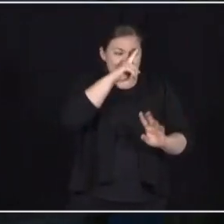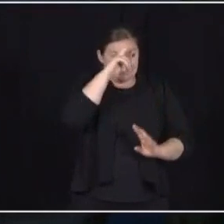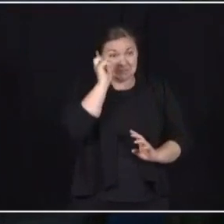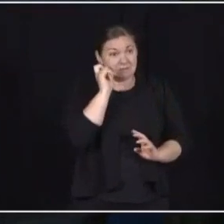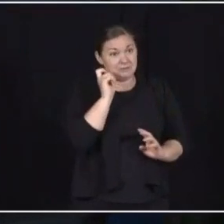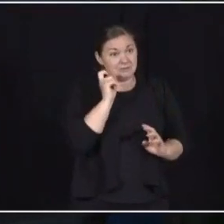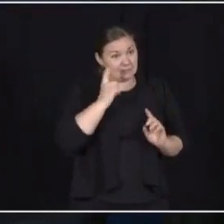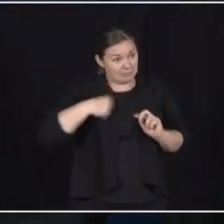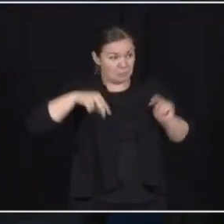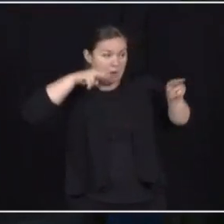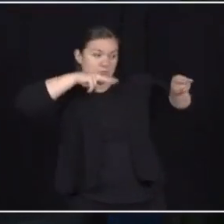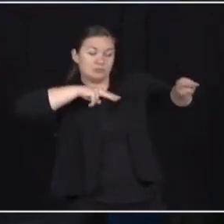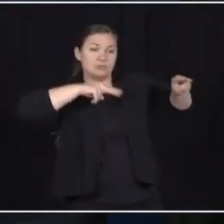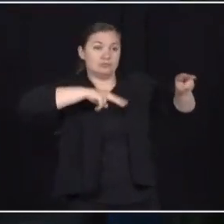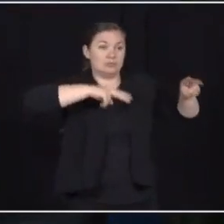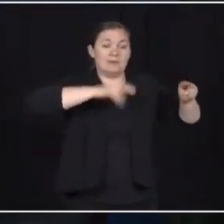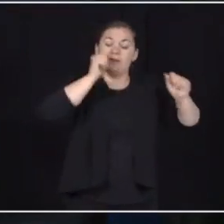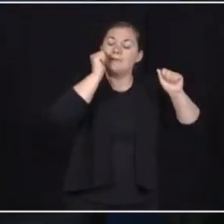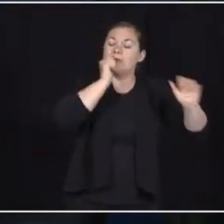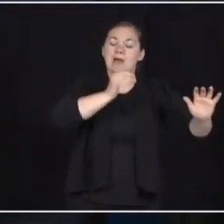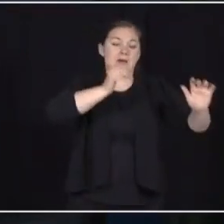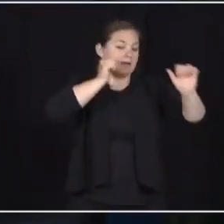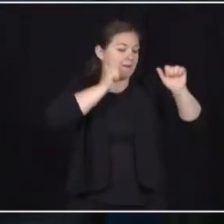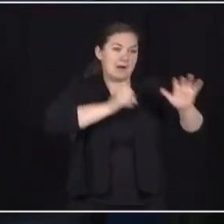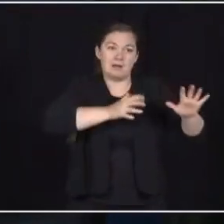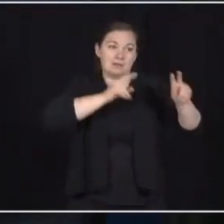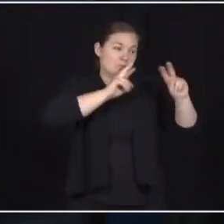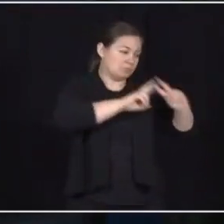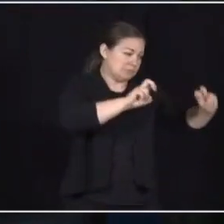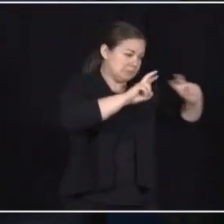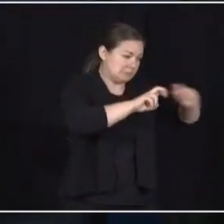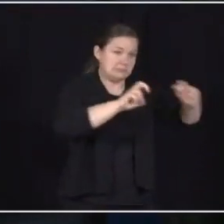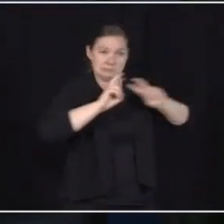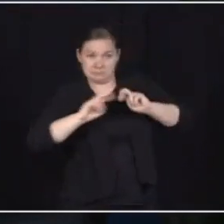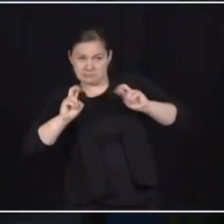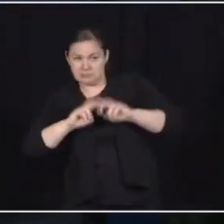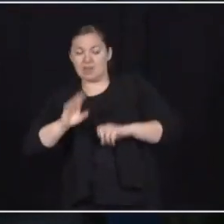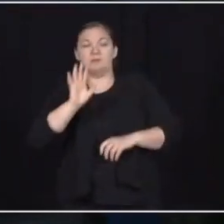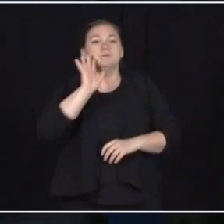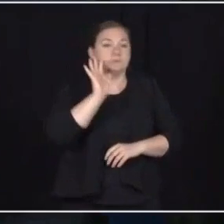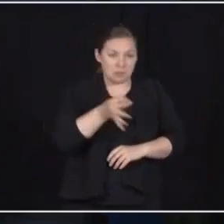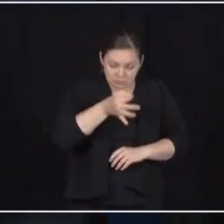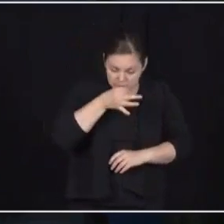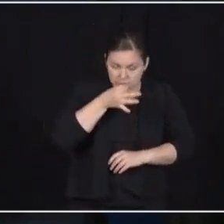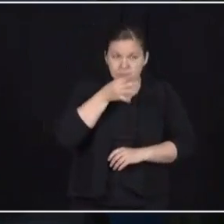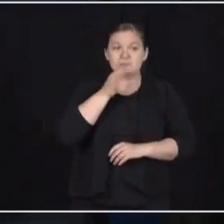early basis. But, it is really close. I hope that you will have to slow but more